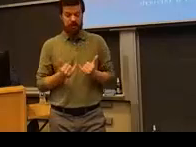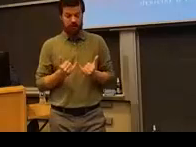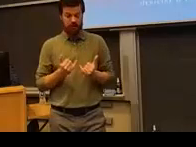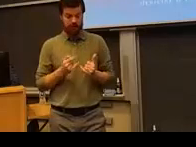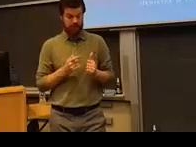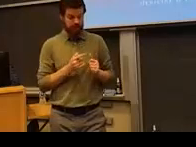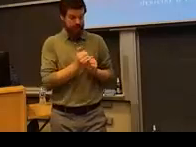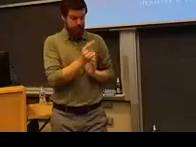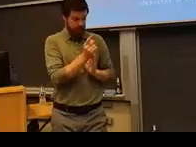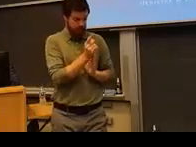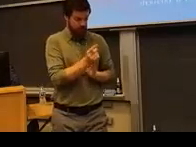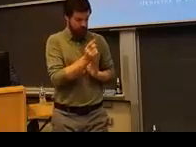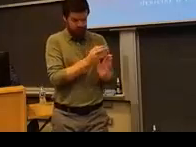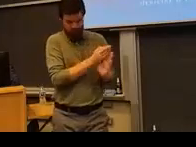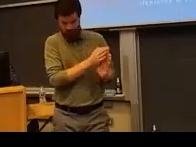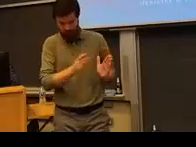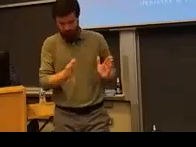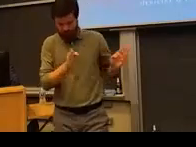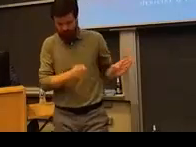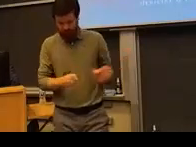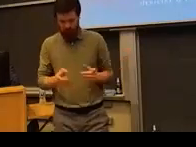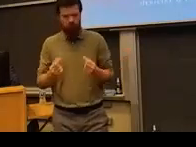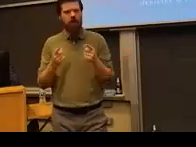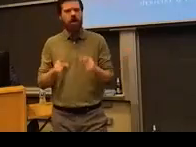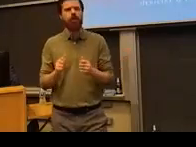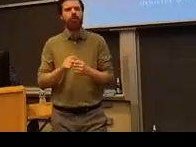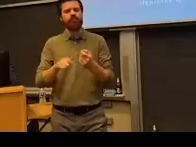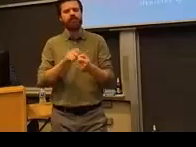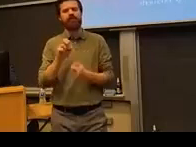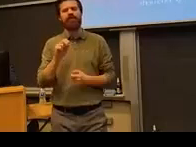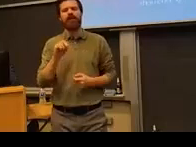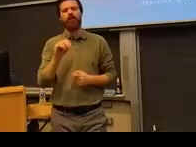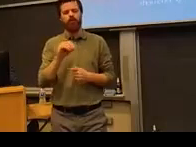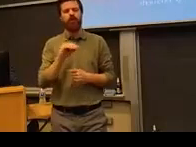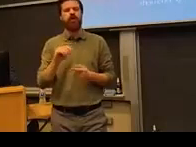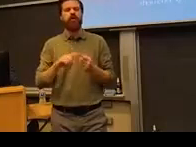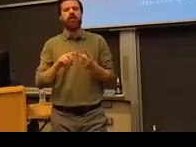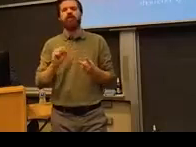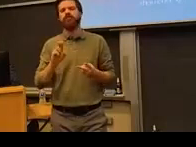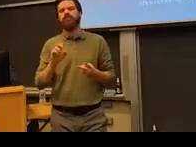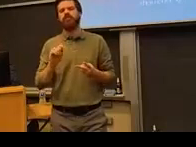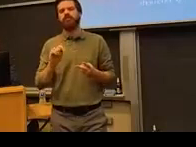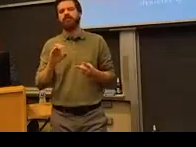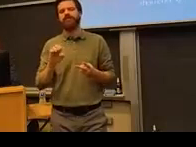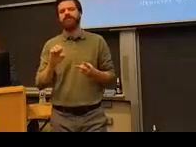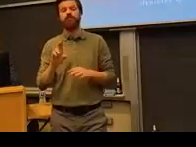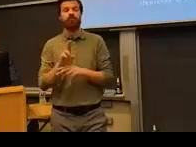the unit what was going on with uh in particular endocarditis related to substance use uh growing